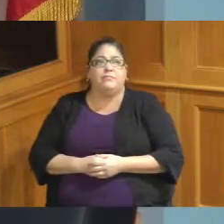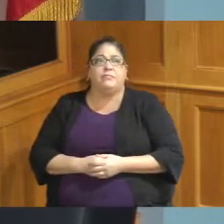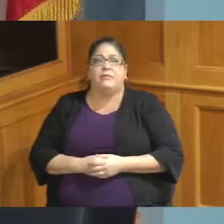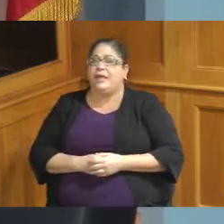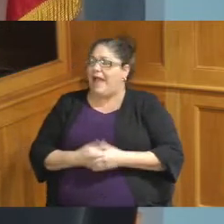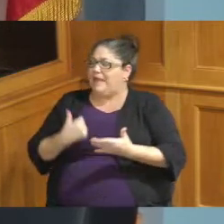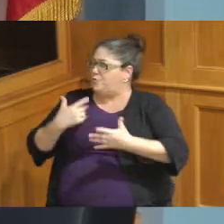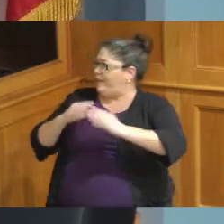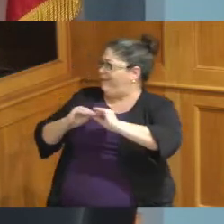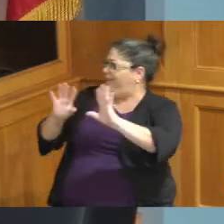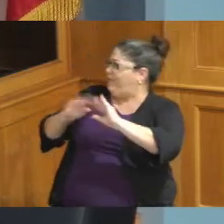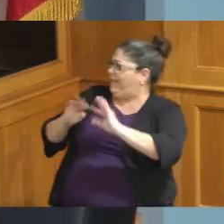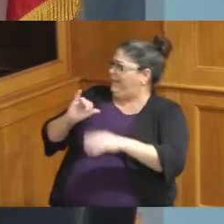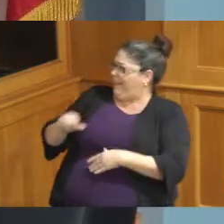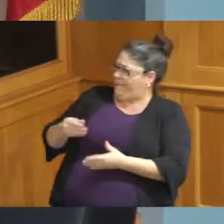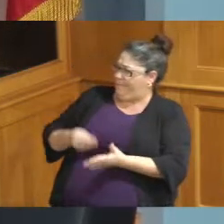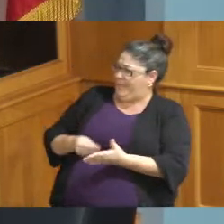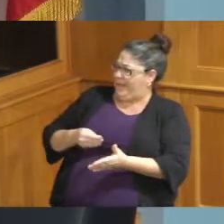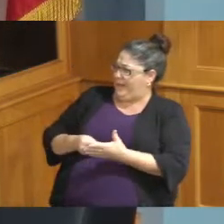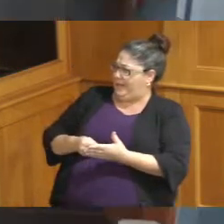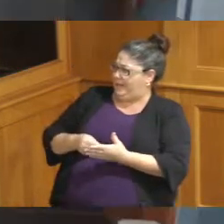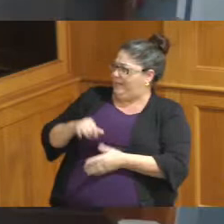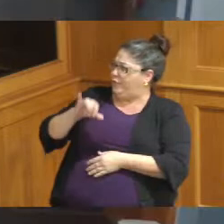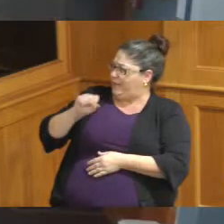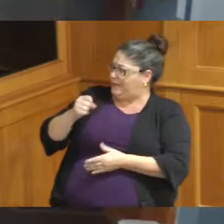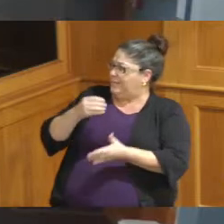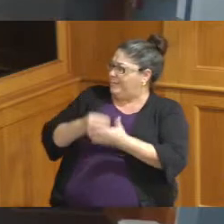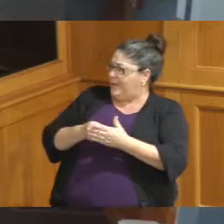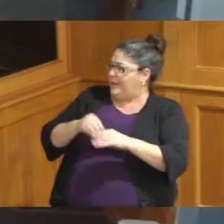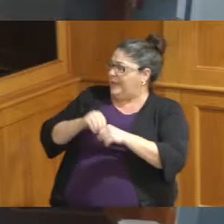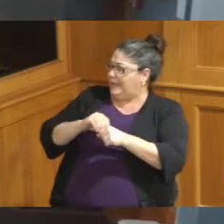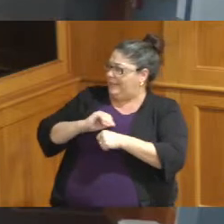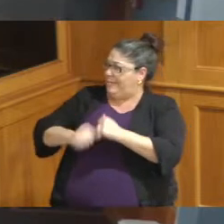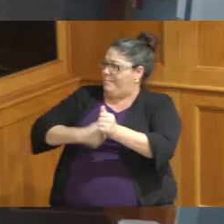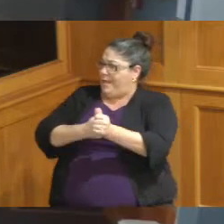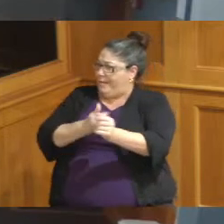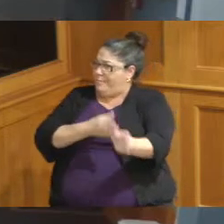because that that money there is money in there to back stop I that well yes the back stop but